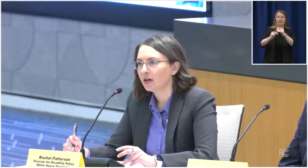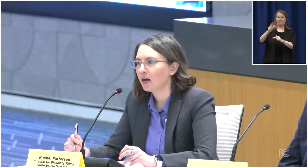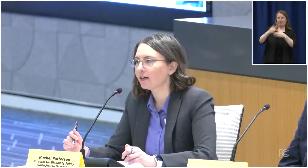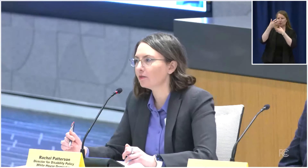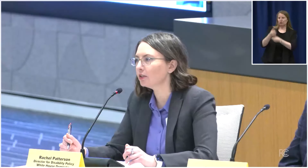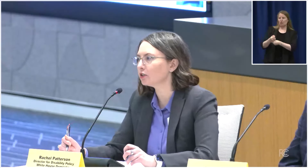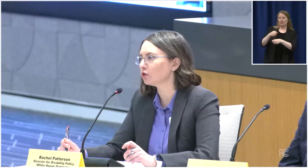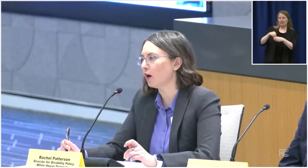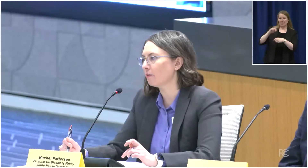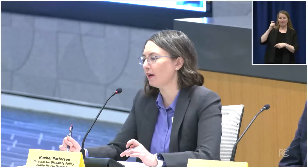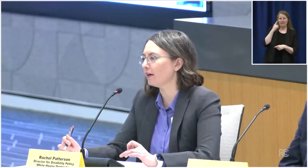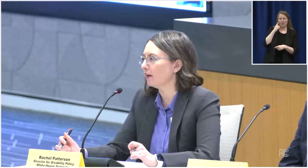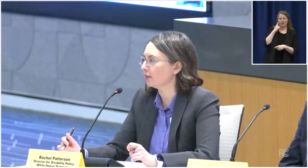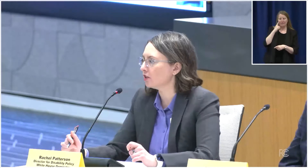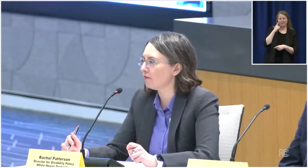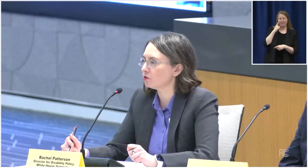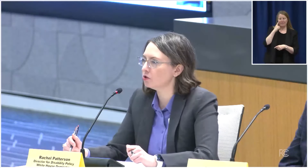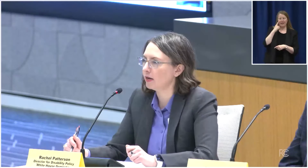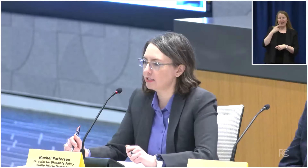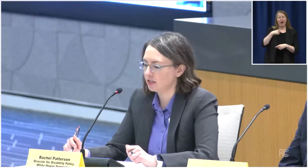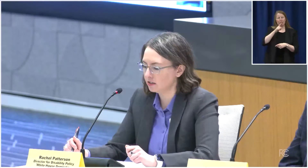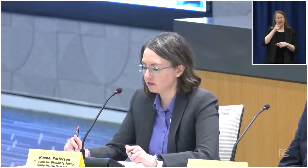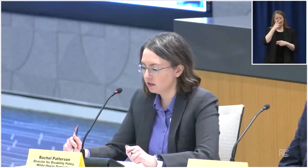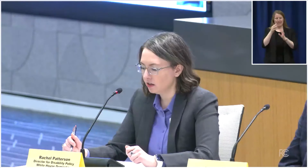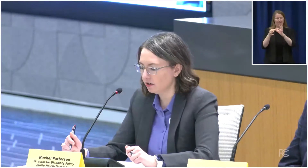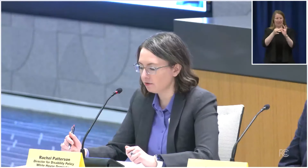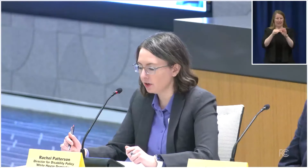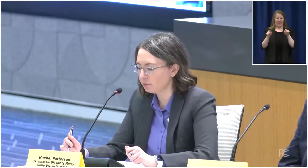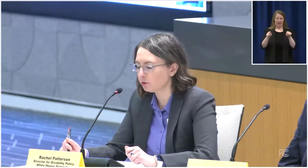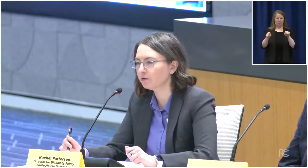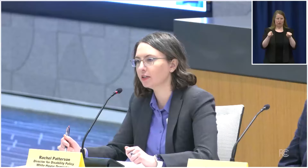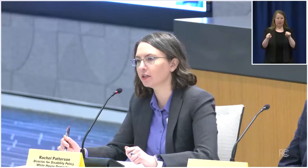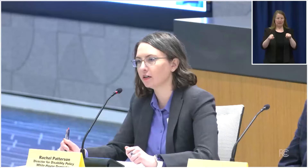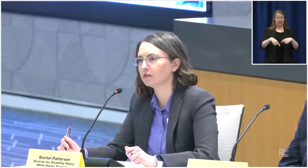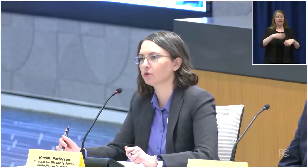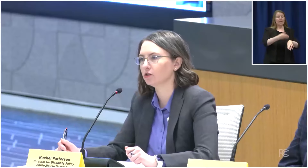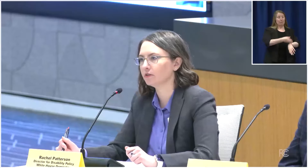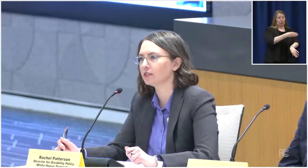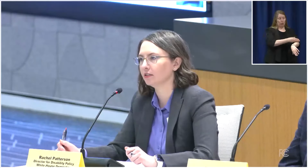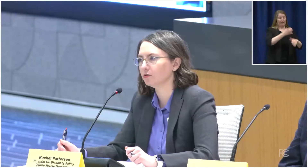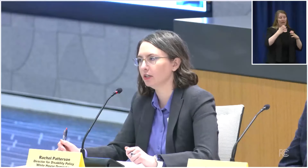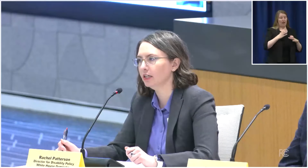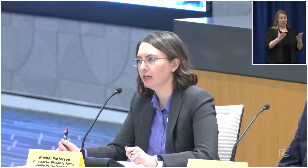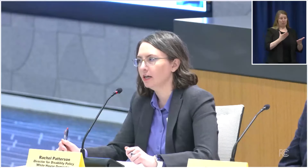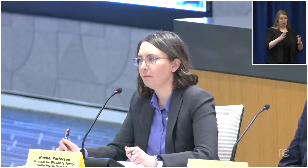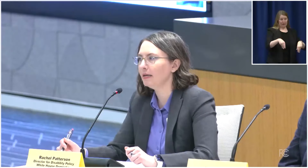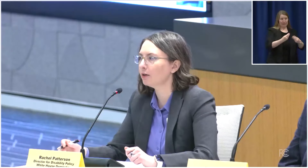PRESIDENT SIGNED A SLIGHTLY DIFFERENT EXECUTIVE ORDER BUT REALLY FITS WITH WHAT WE'RE TALKING ABOUT TODAY.